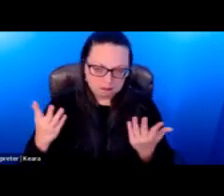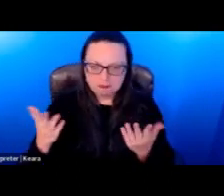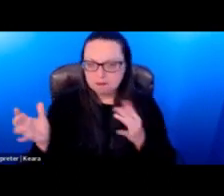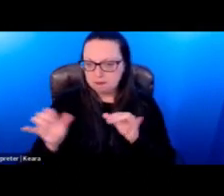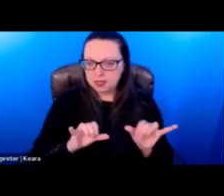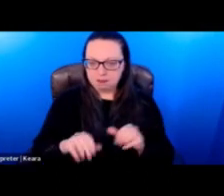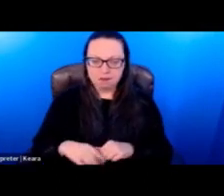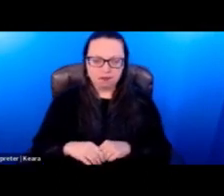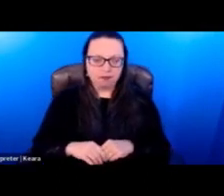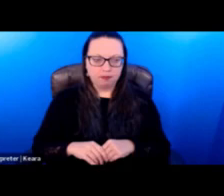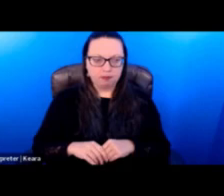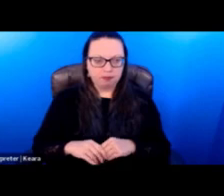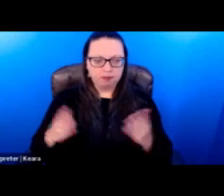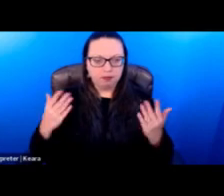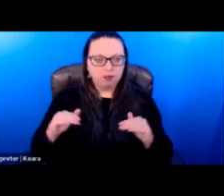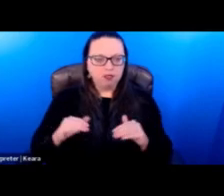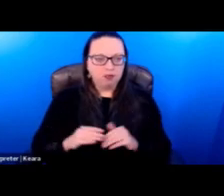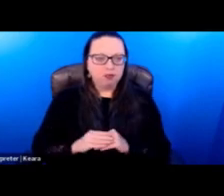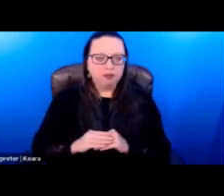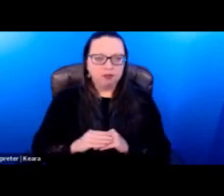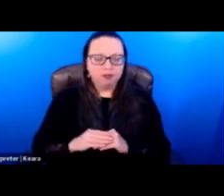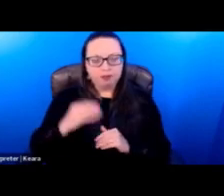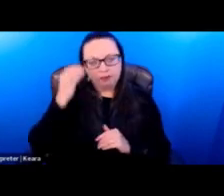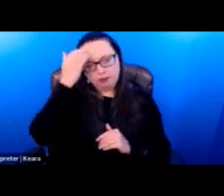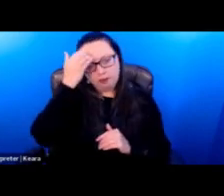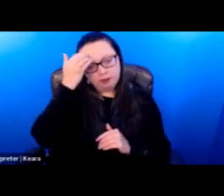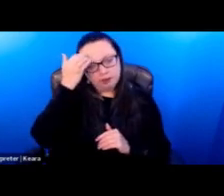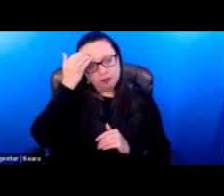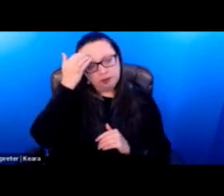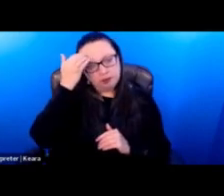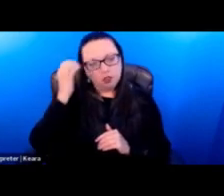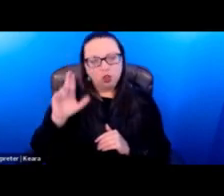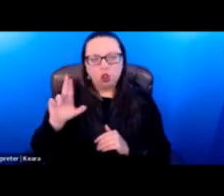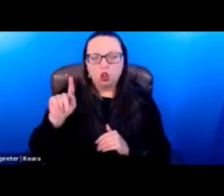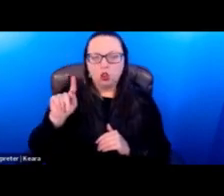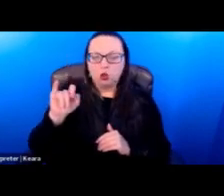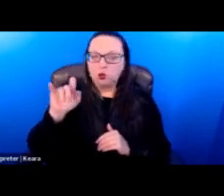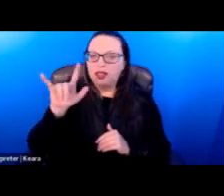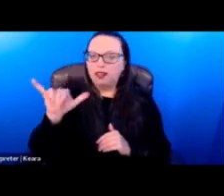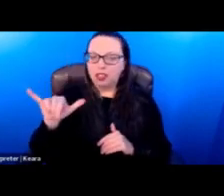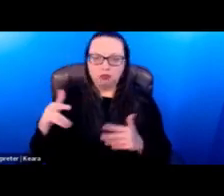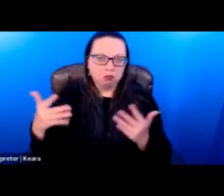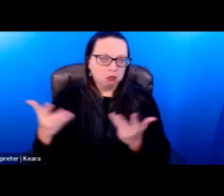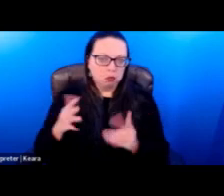slide, please. So the question is, and next, what utility does this screener have given their